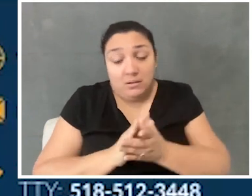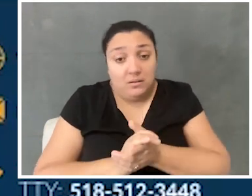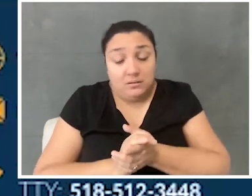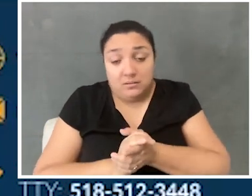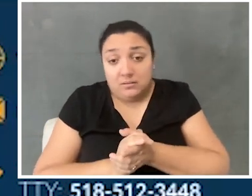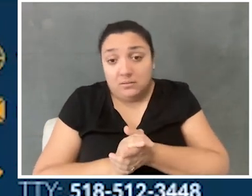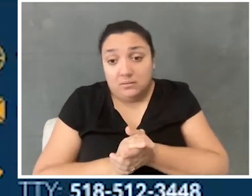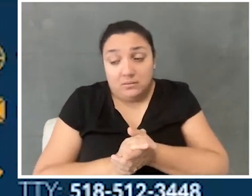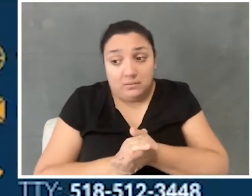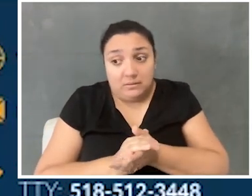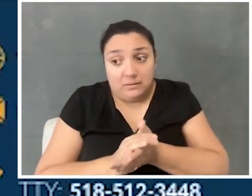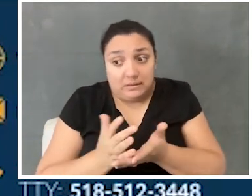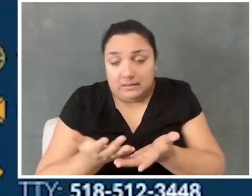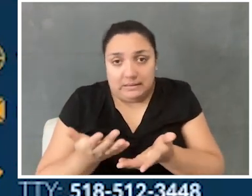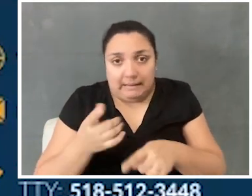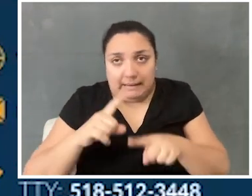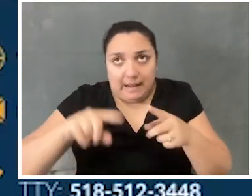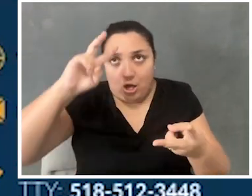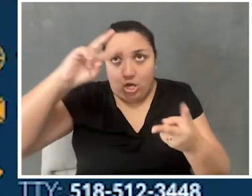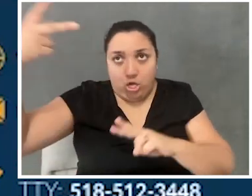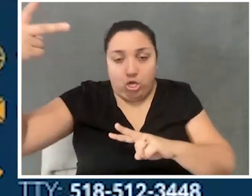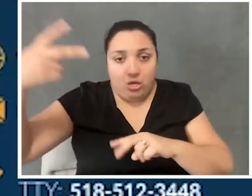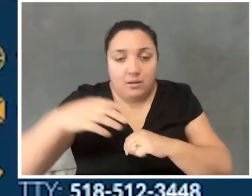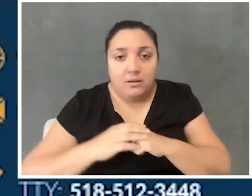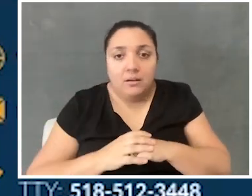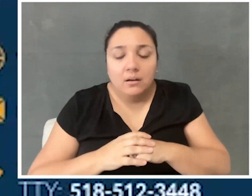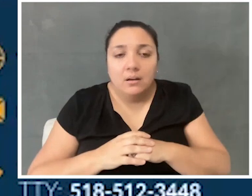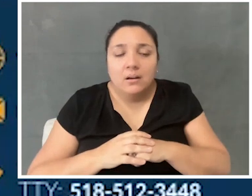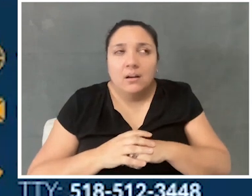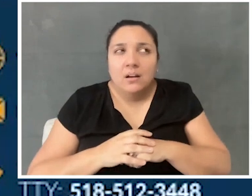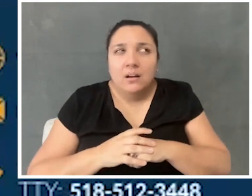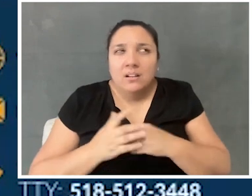It is impossible to misinterpret. But as every year